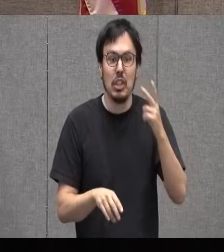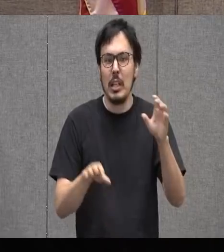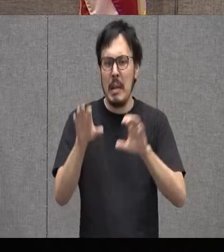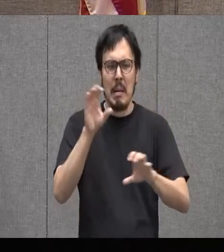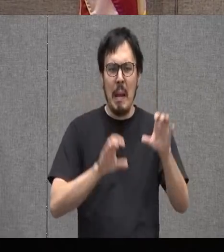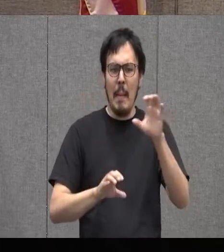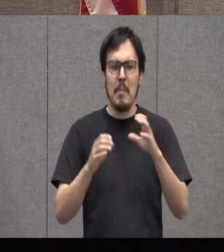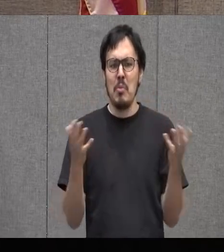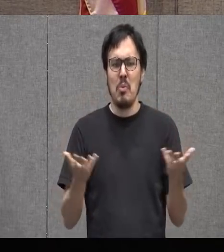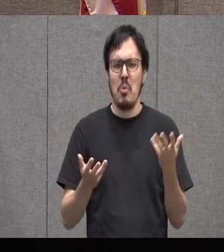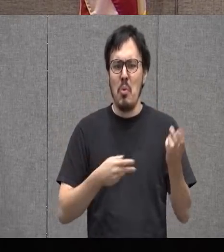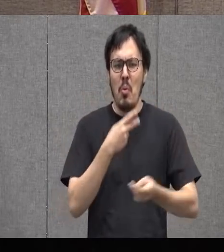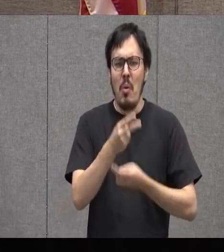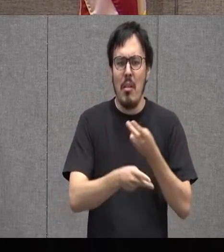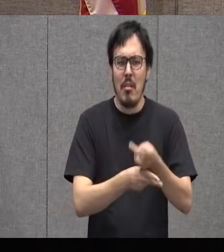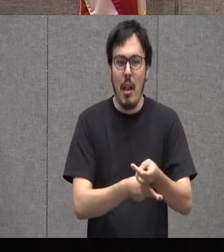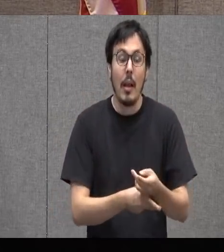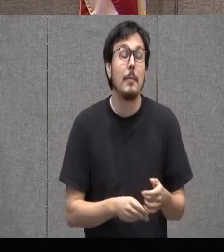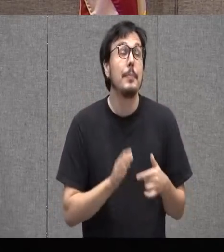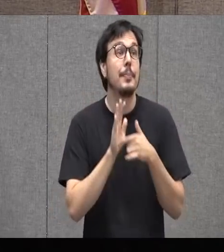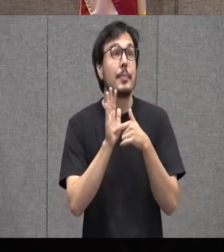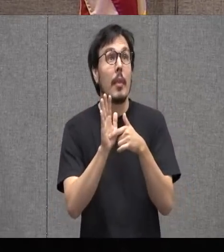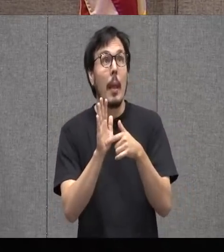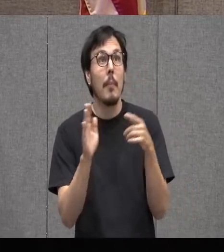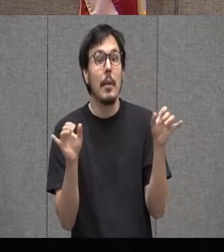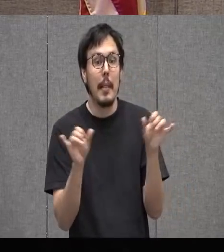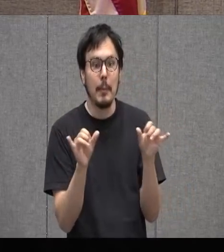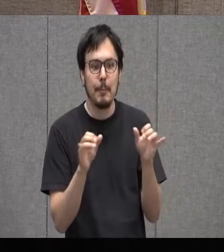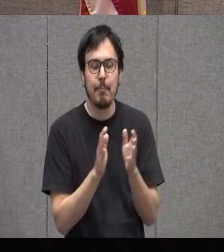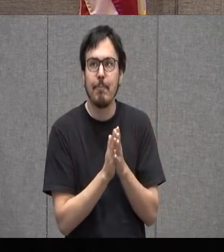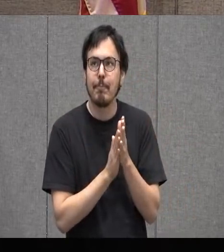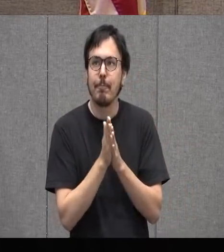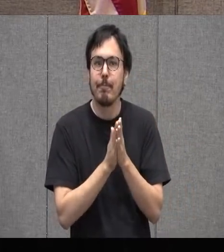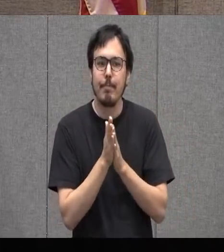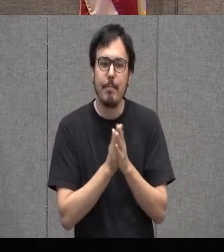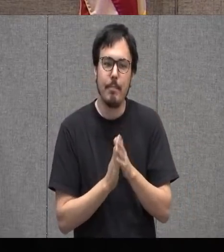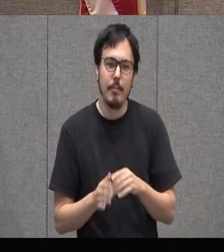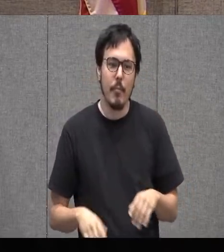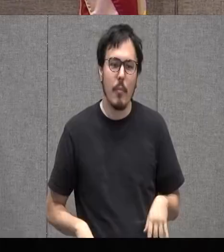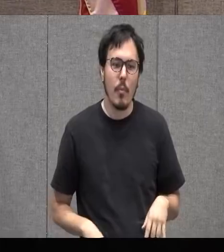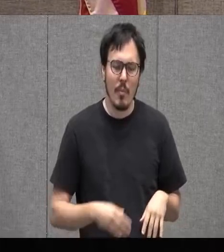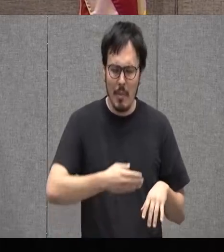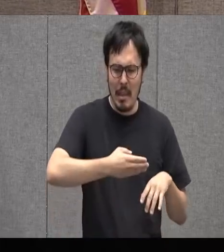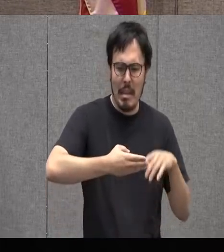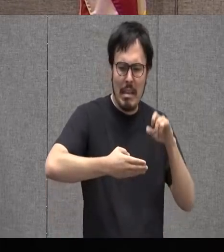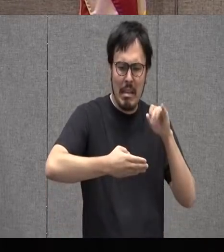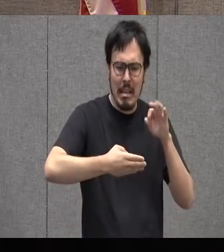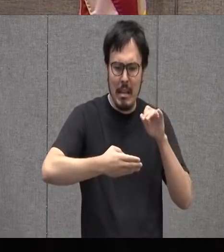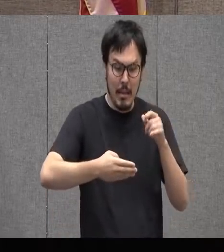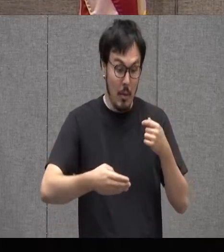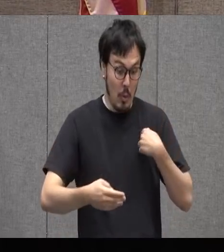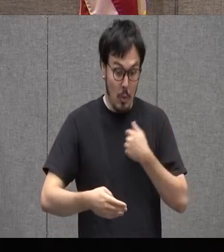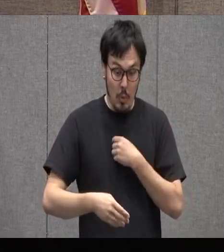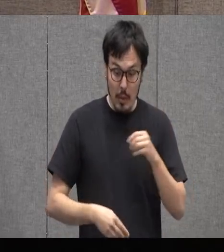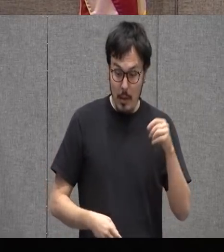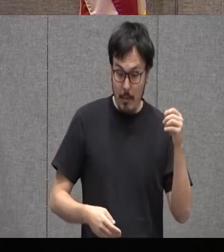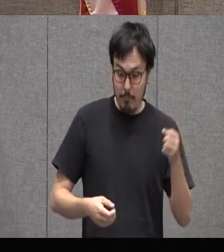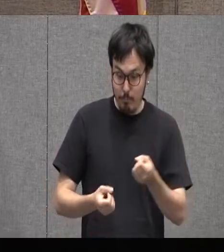And some examples of chemical properties would be if a substance, if matter burns or it rusts.